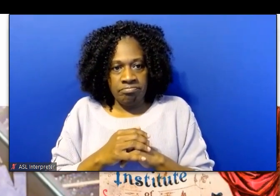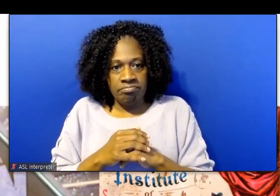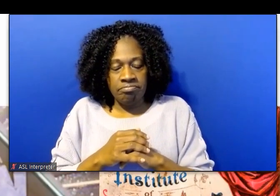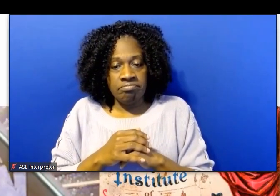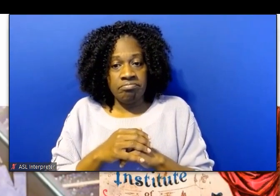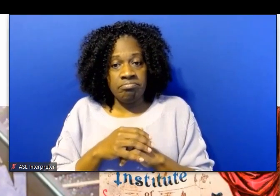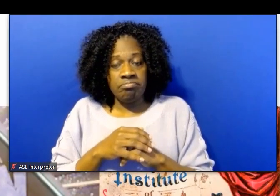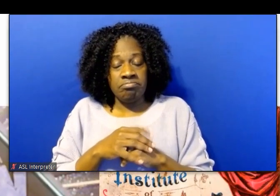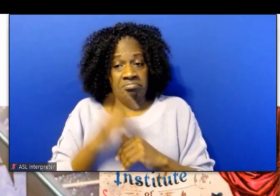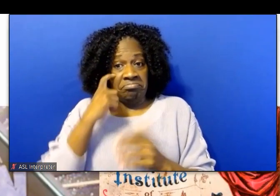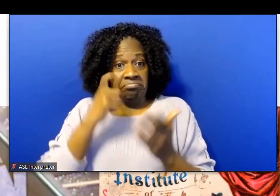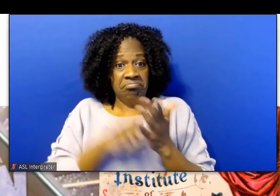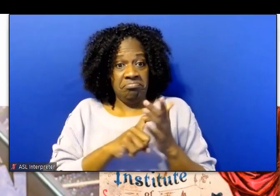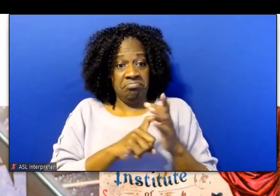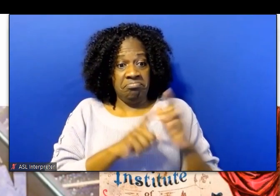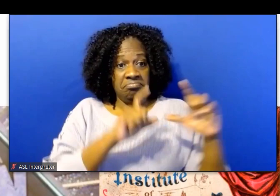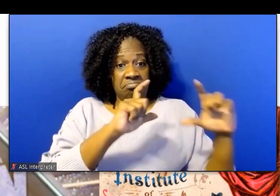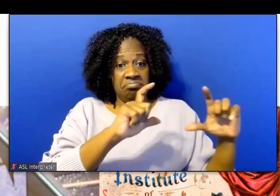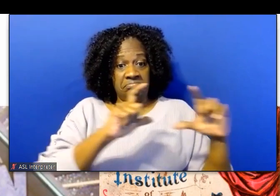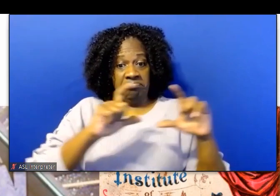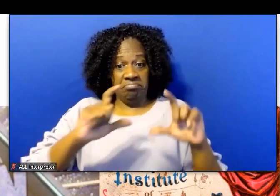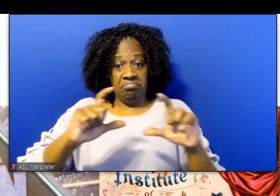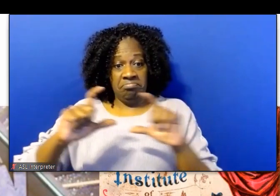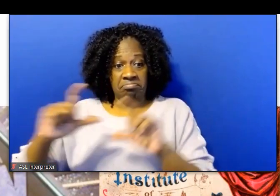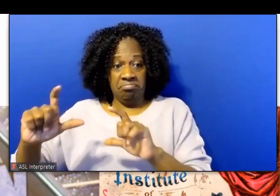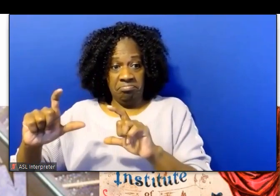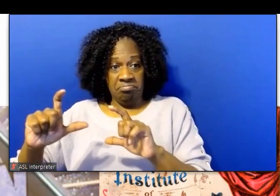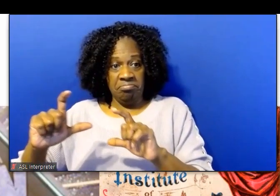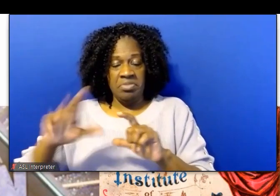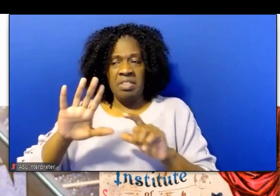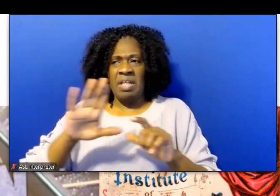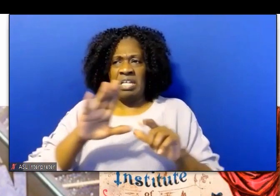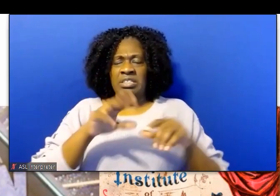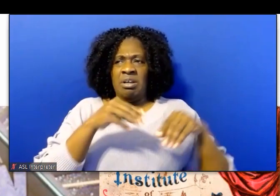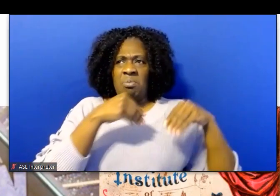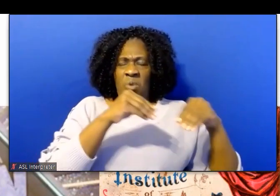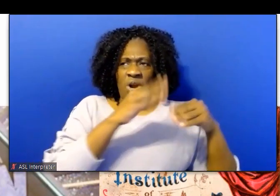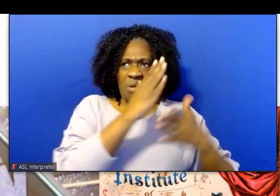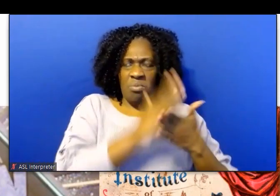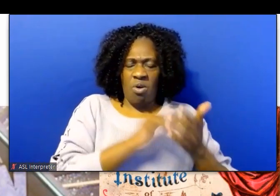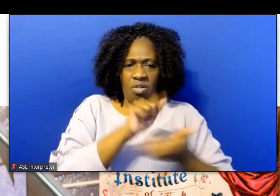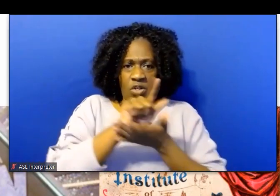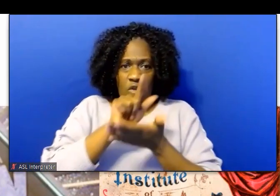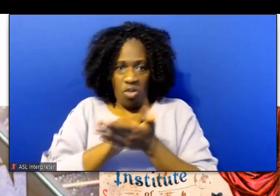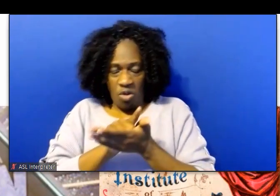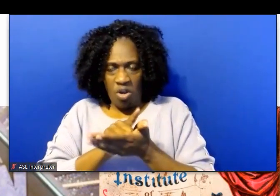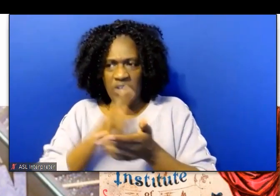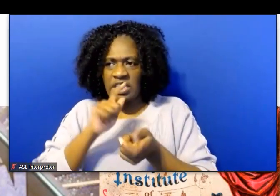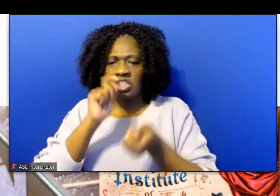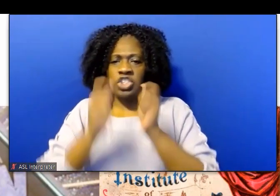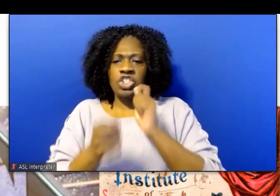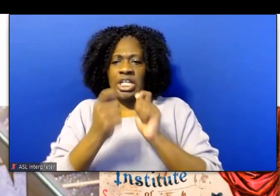So there's the marketing aspect, there's the law, and then there's also changing models of disability...